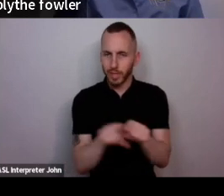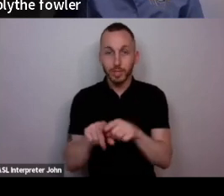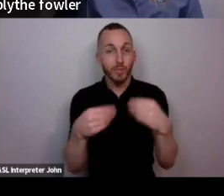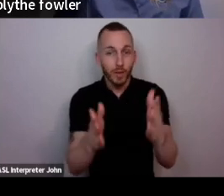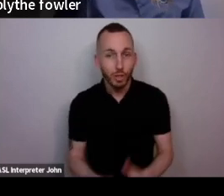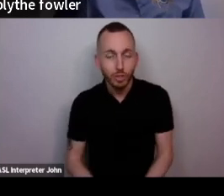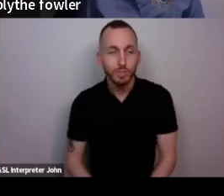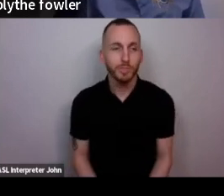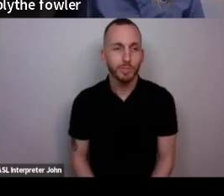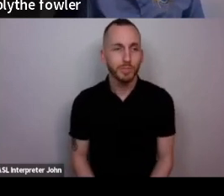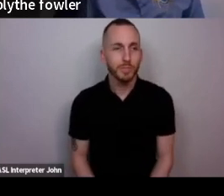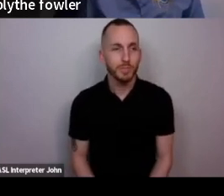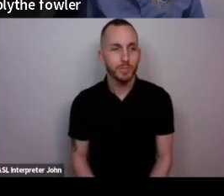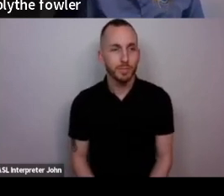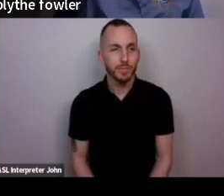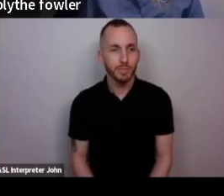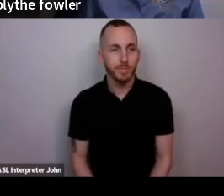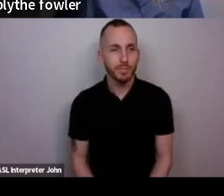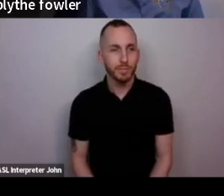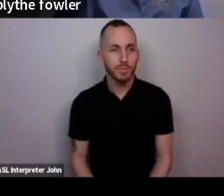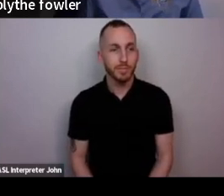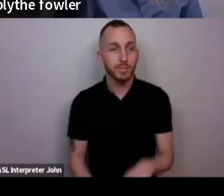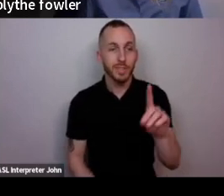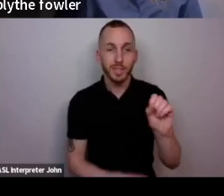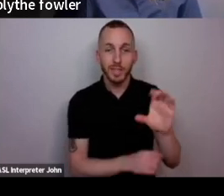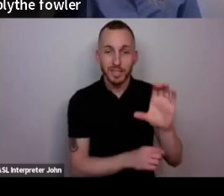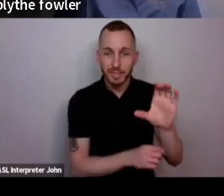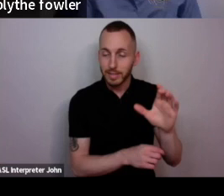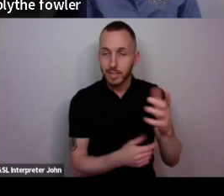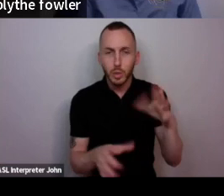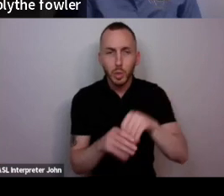Disaster spiritual care can include referral to other resources,